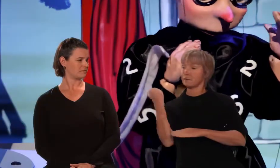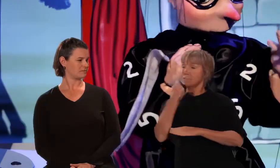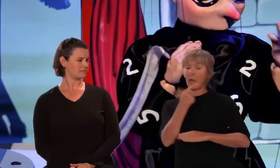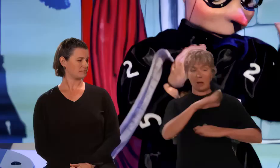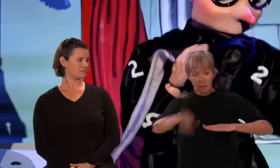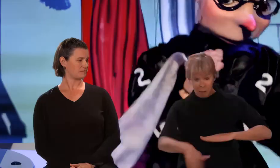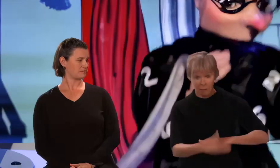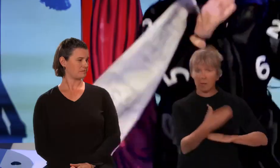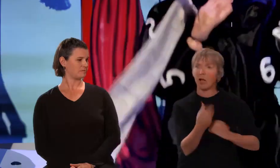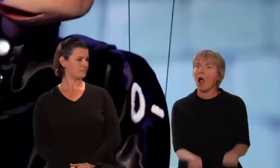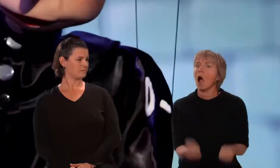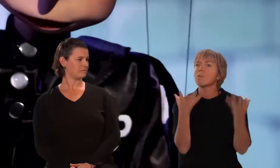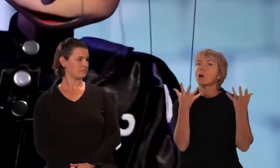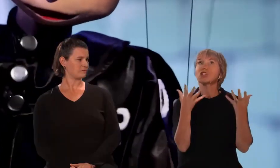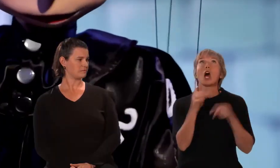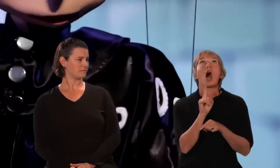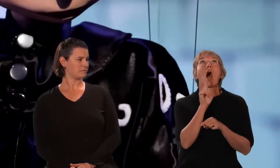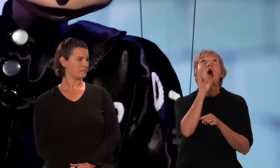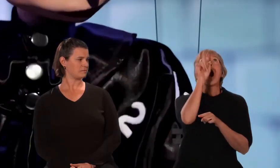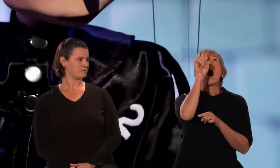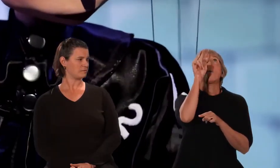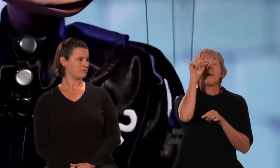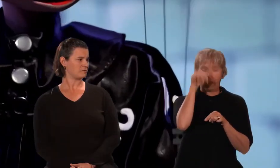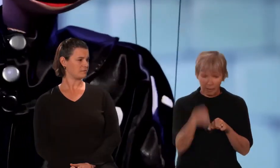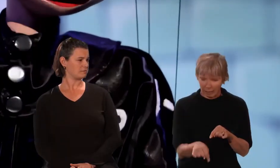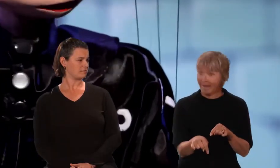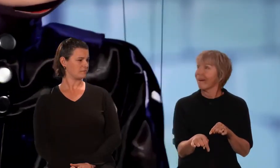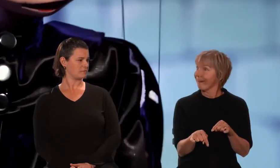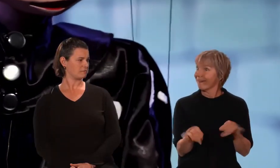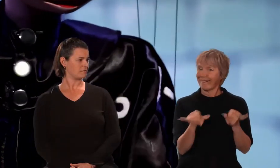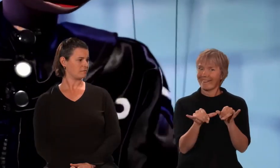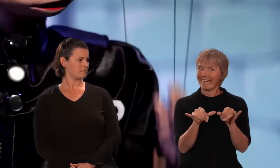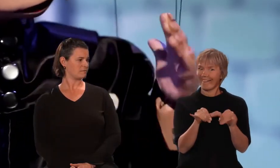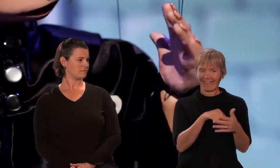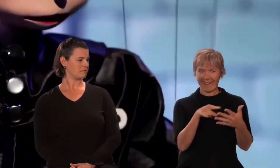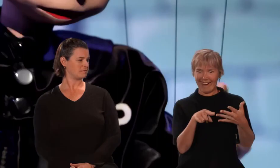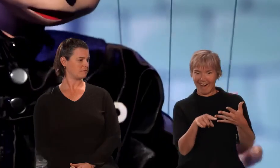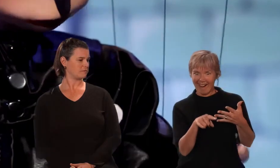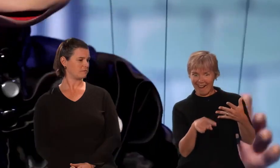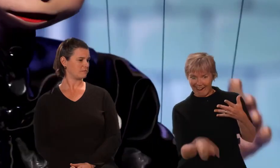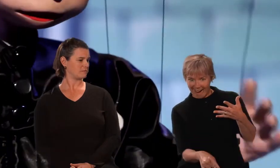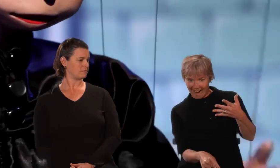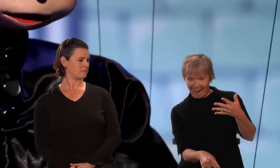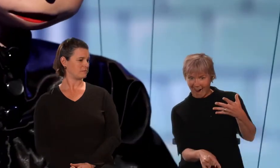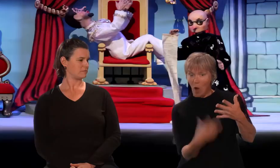how far up is up, and the length of away, just where is gone, and the price of today,